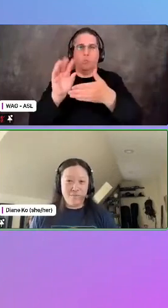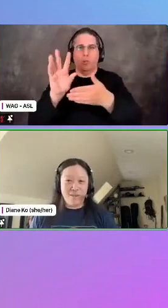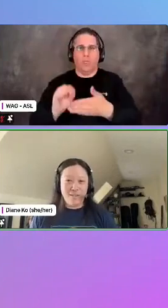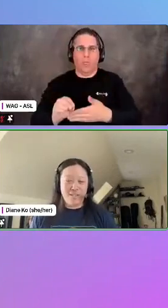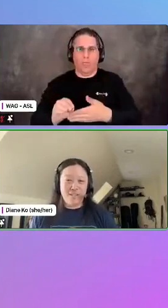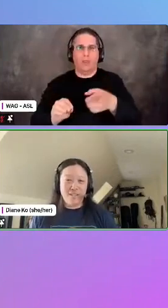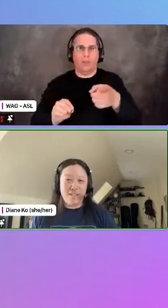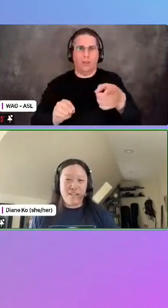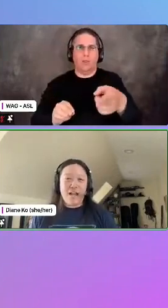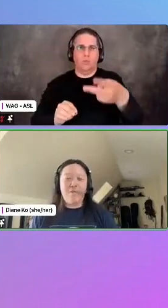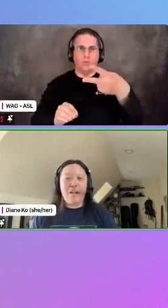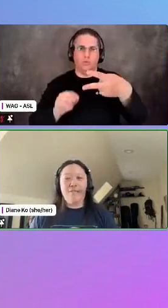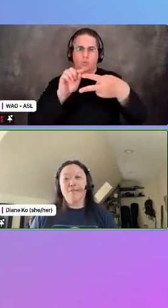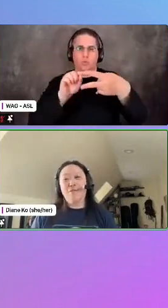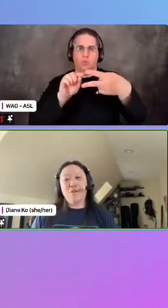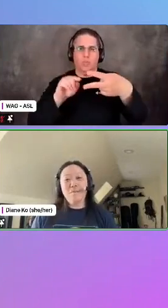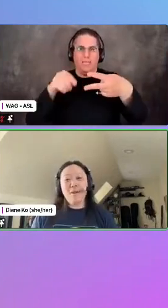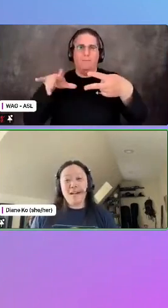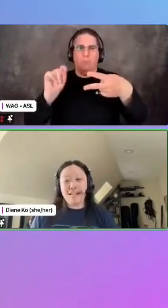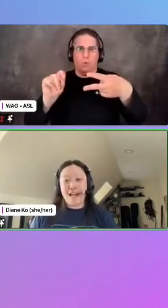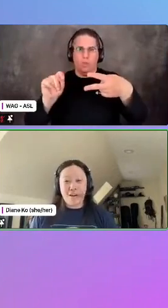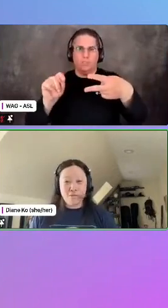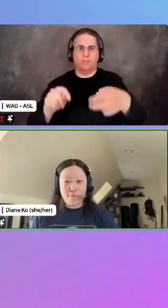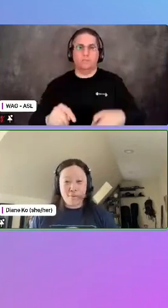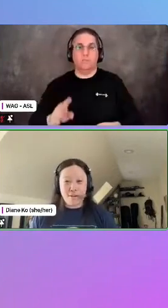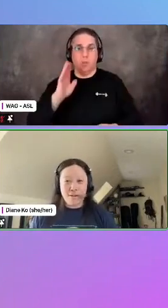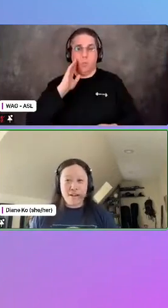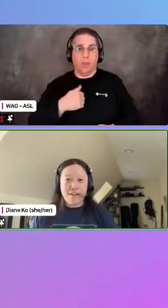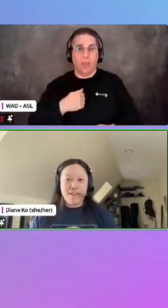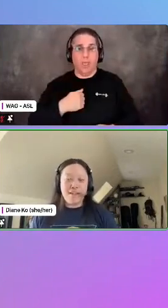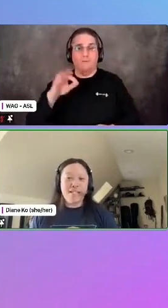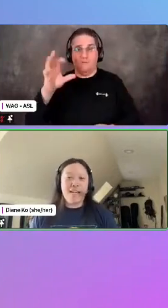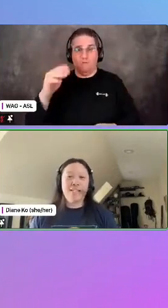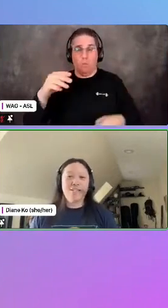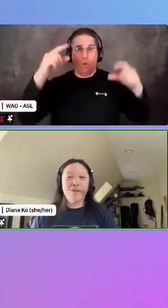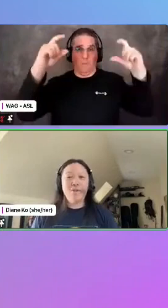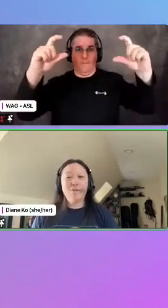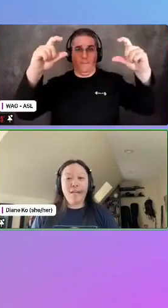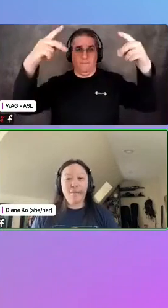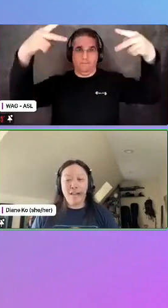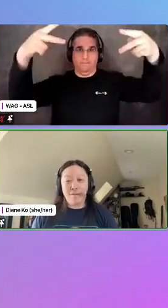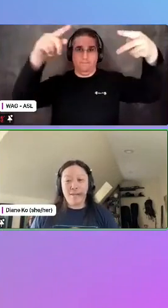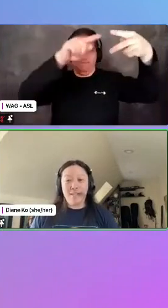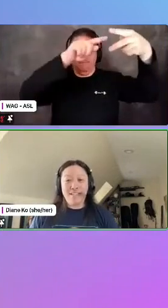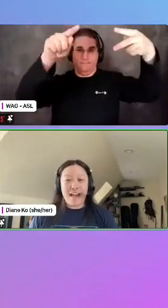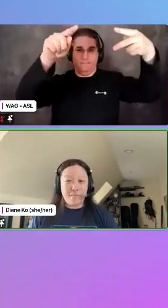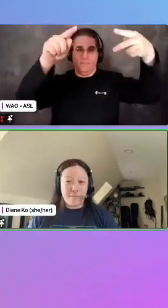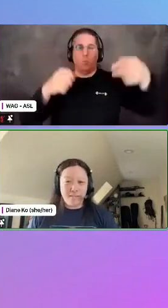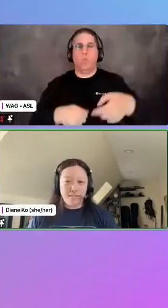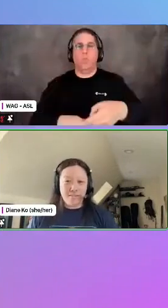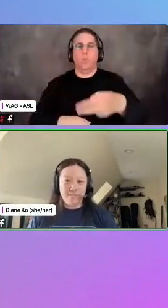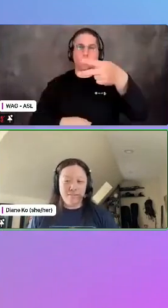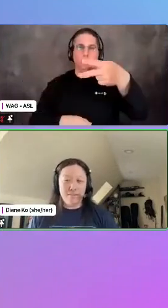who are less familiar with that allows you to build UI components with HTML and a more seamless way are at